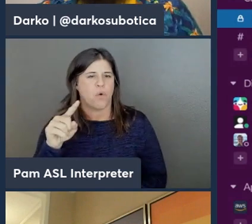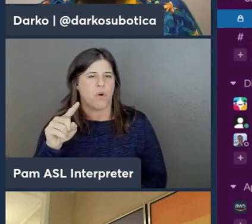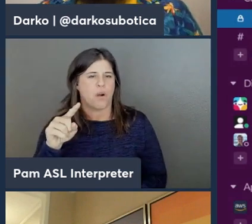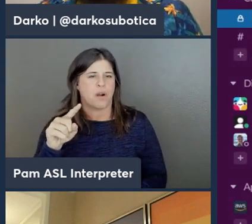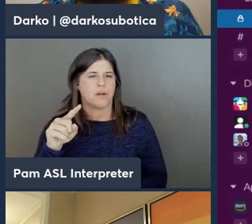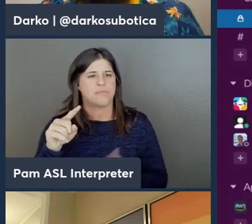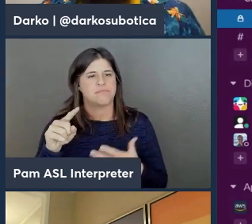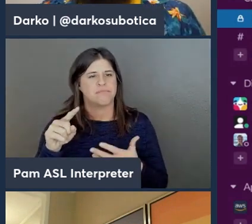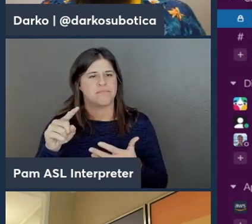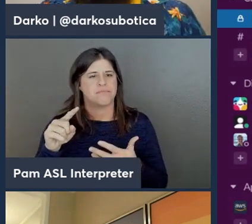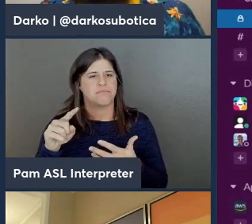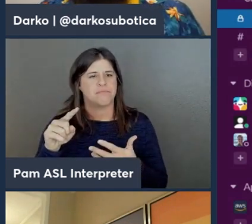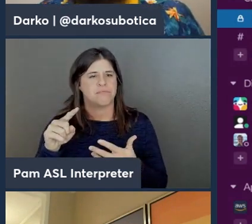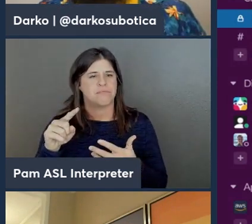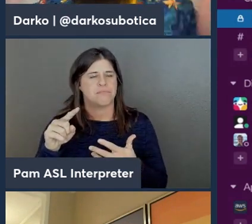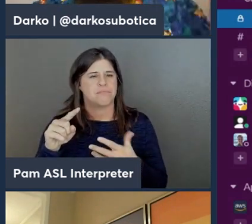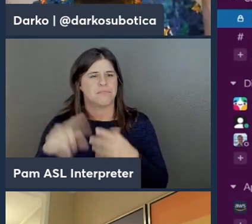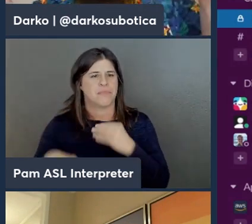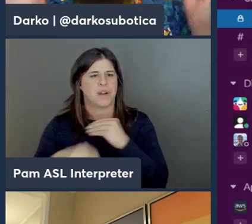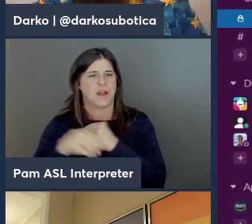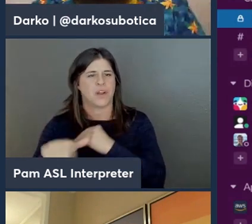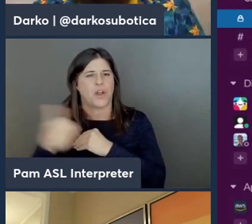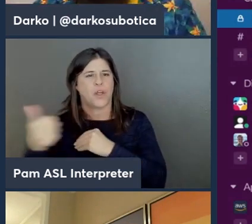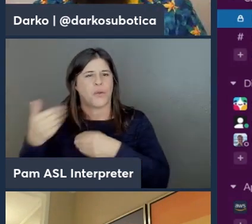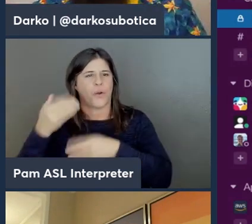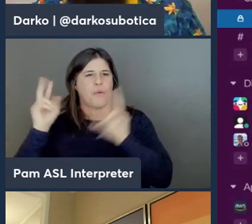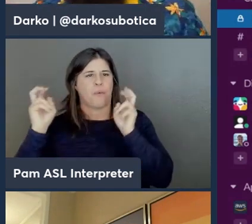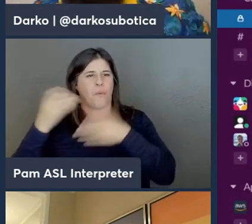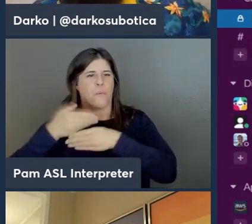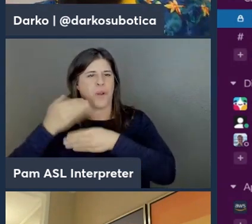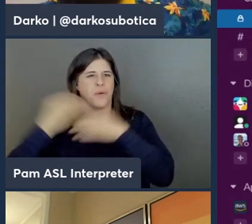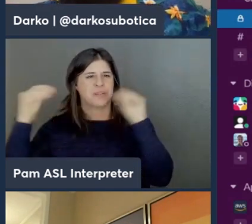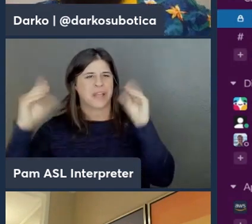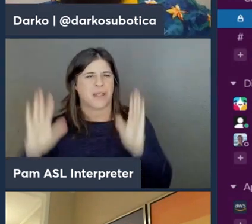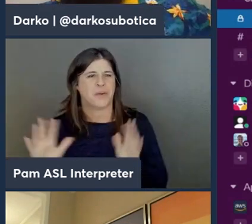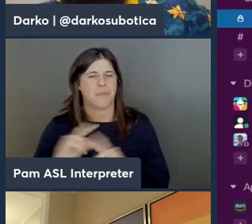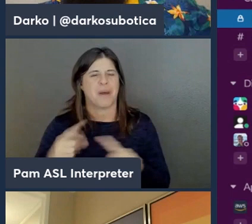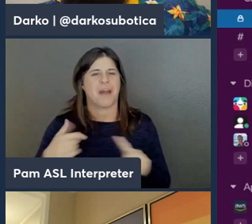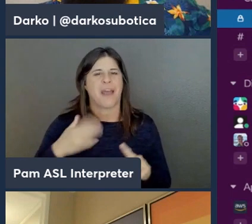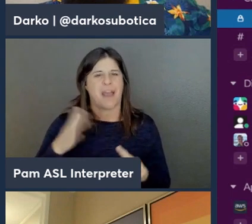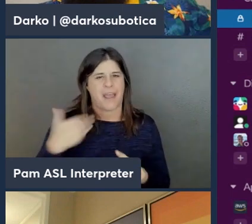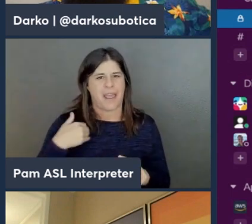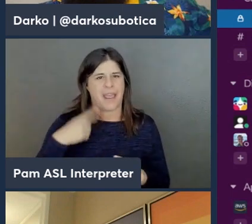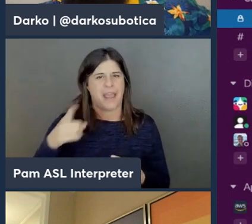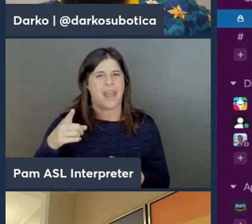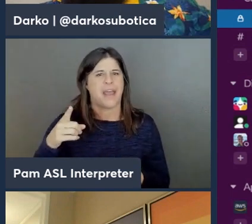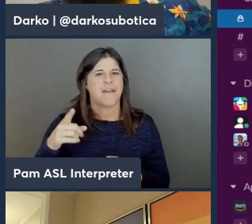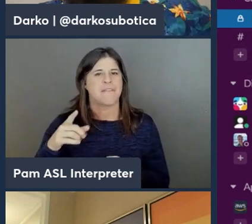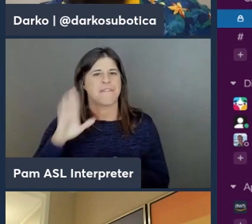bananas vendor seller. So I will, I have a Cloudwatch alarm, that has kicked off,